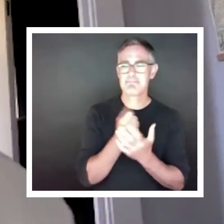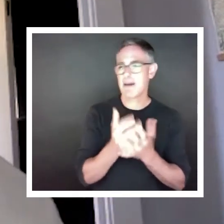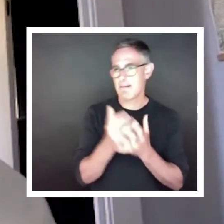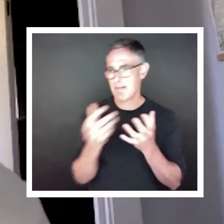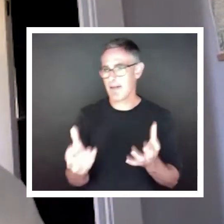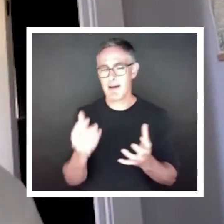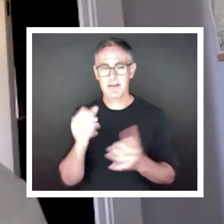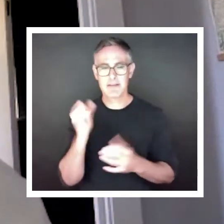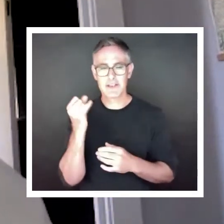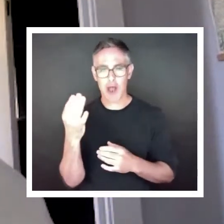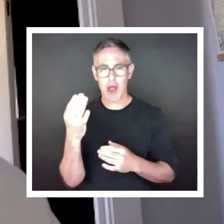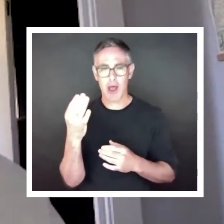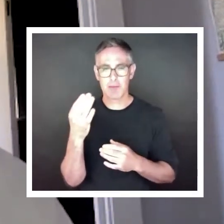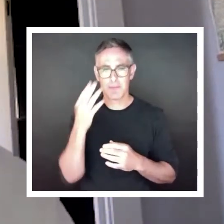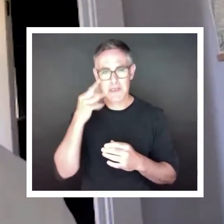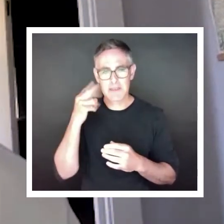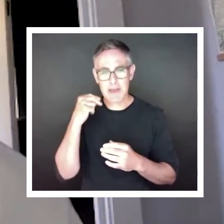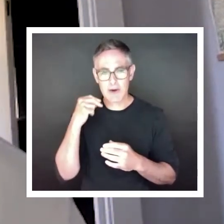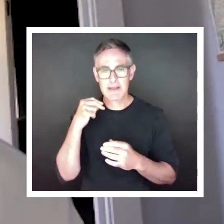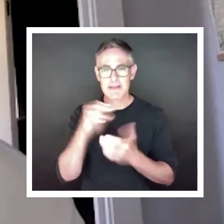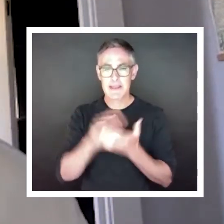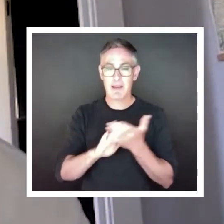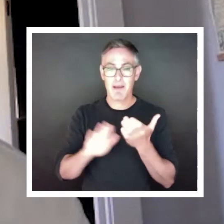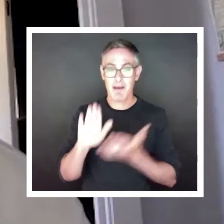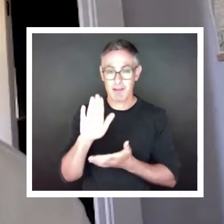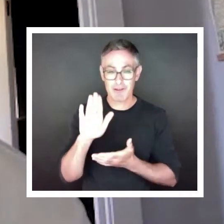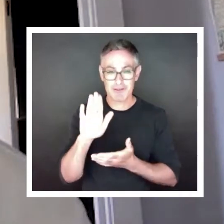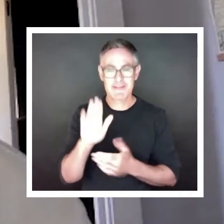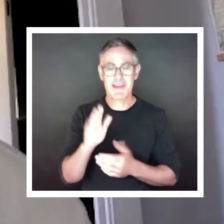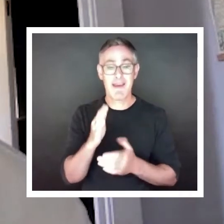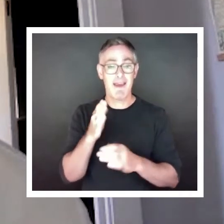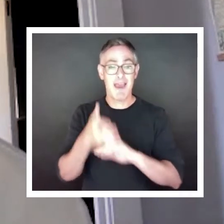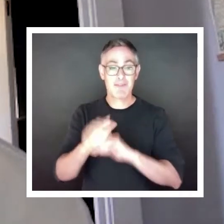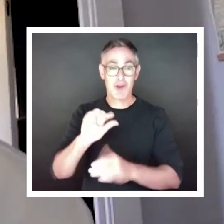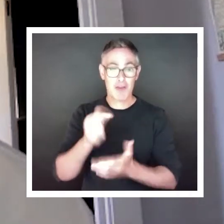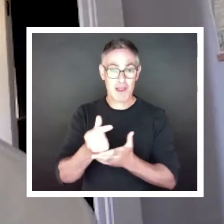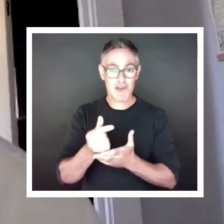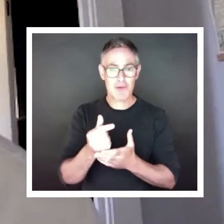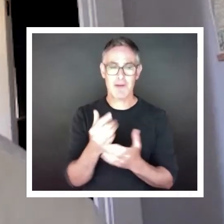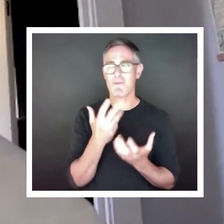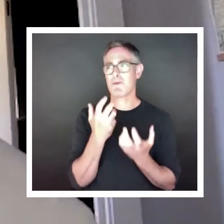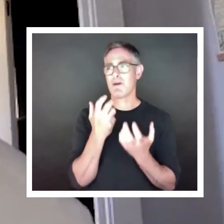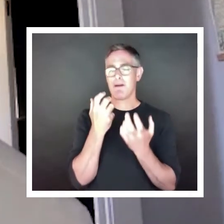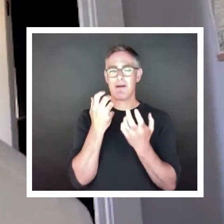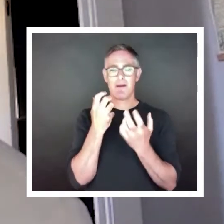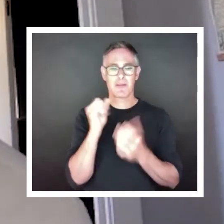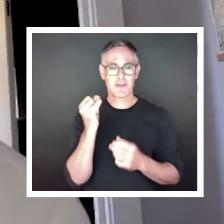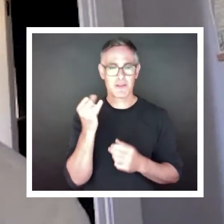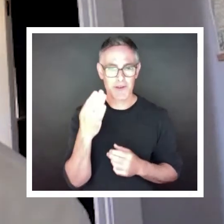After I graduate I really want to get a job with CHP well play.